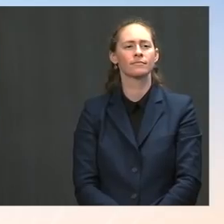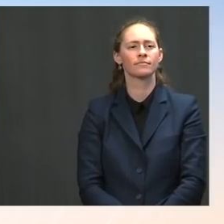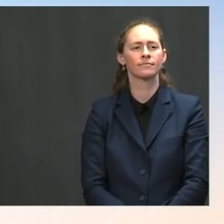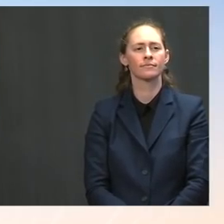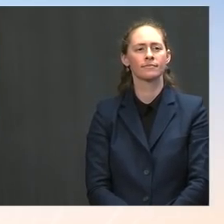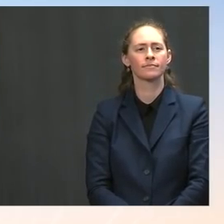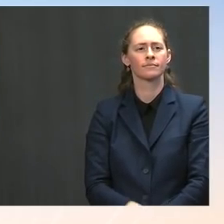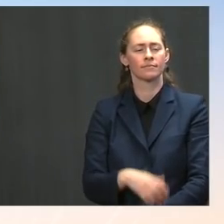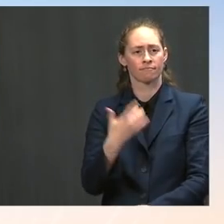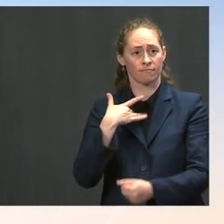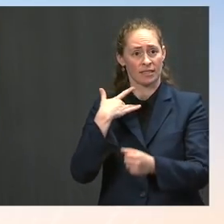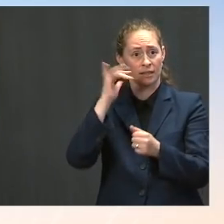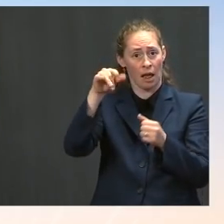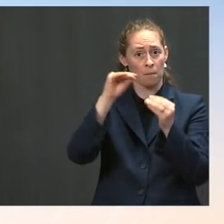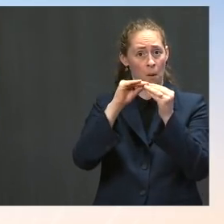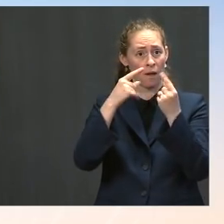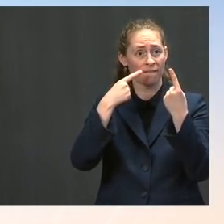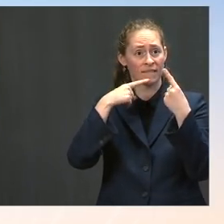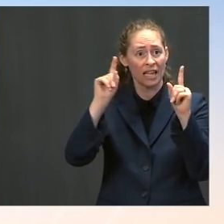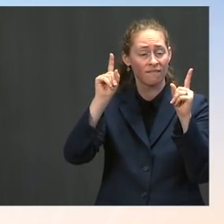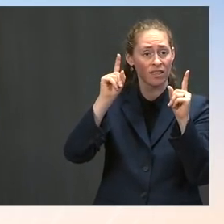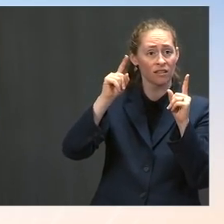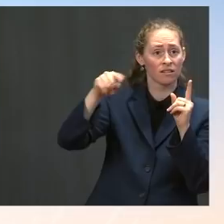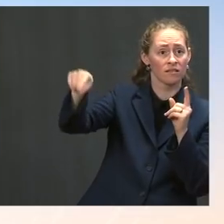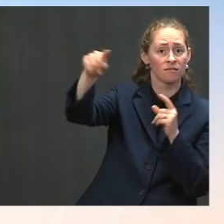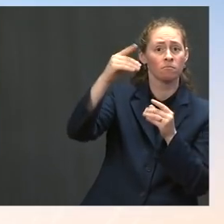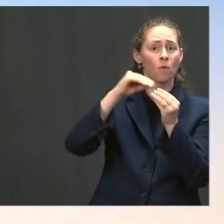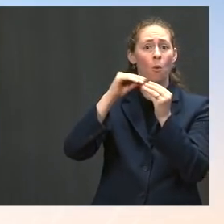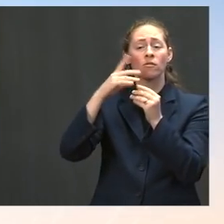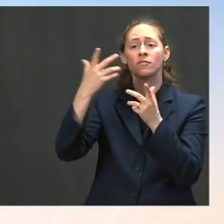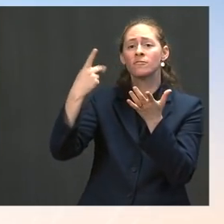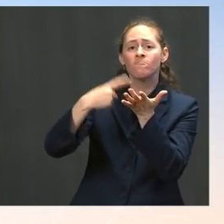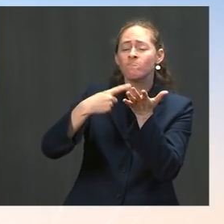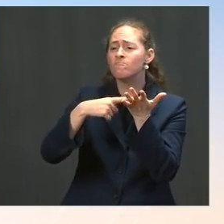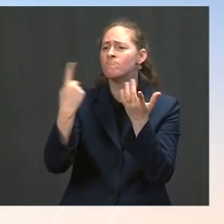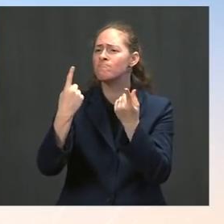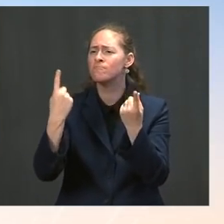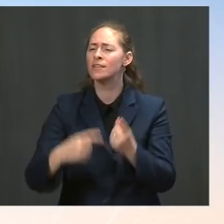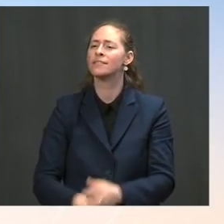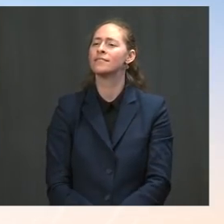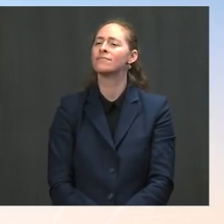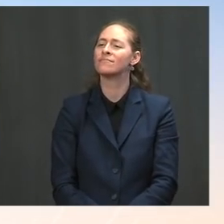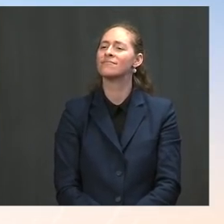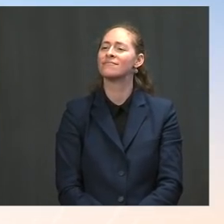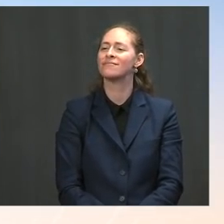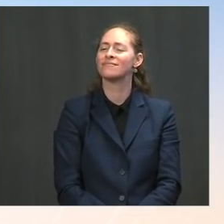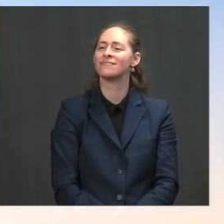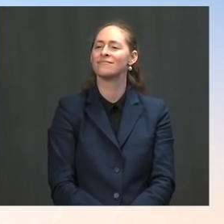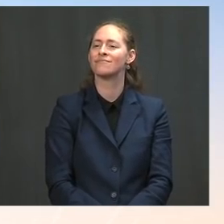Well, let me first say that we've been in touch with every network and many, many media outlets about coverage of COVID-19